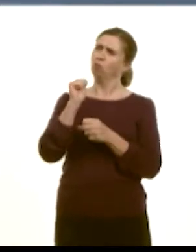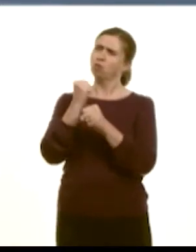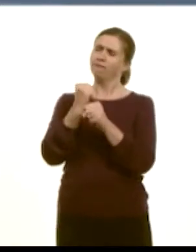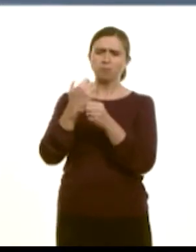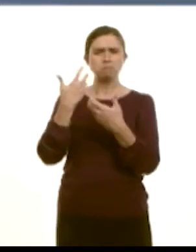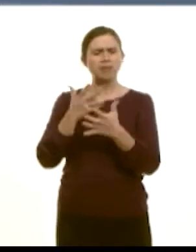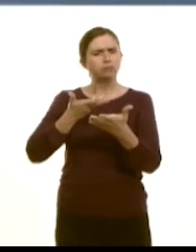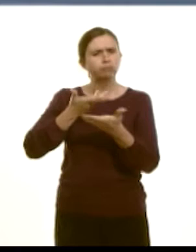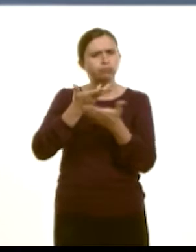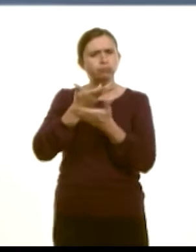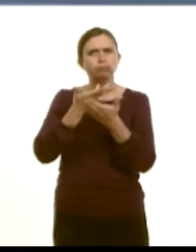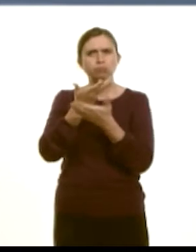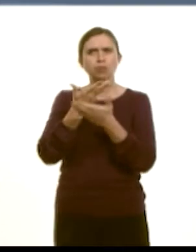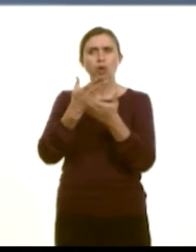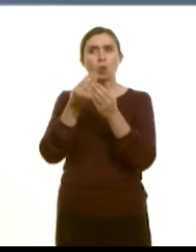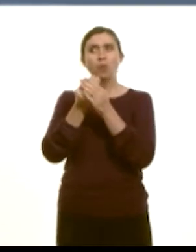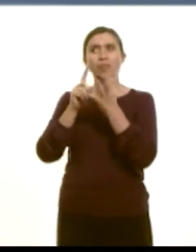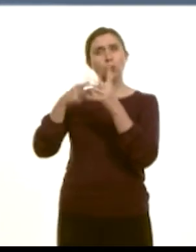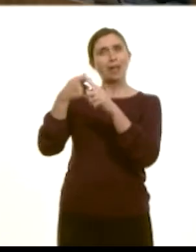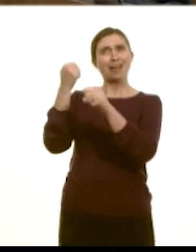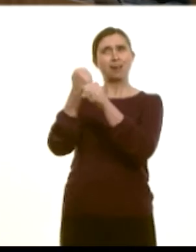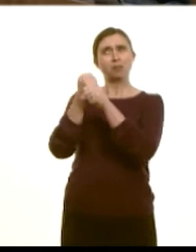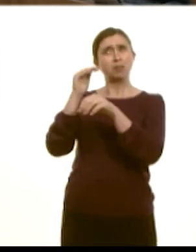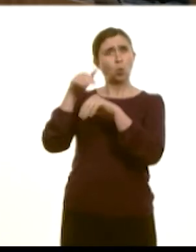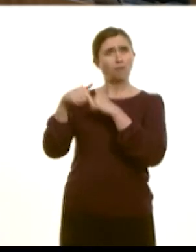had with the UK Government on this specific issue?